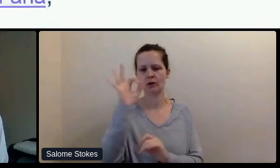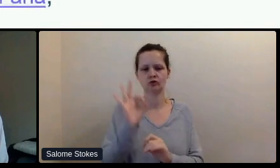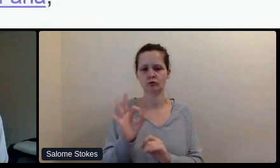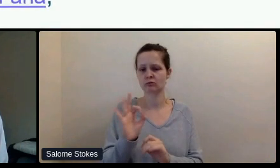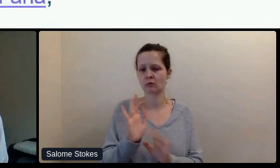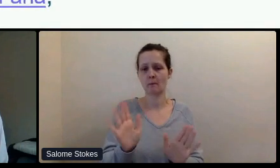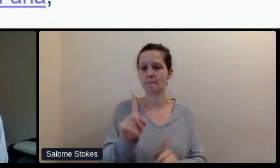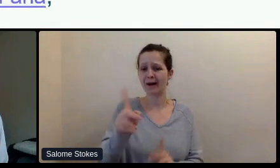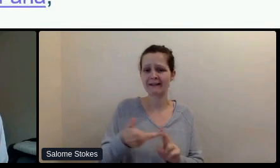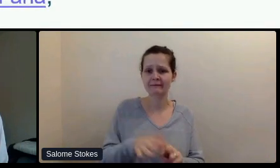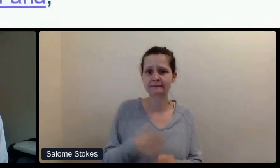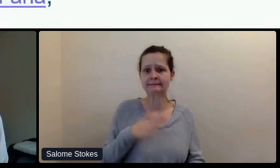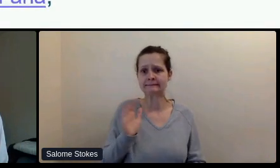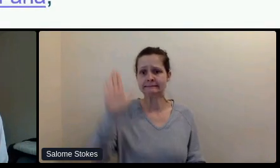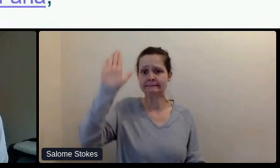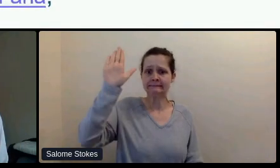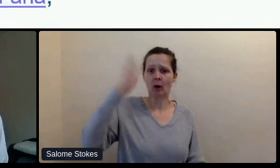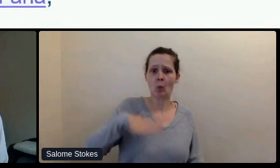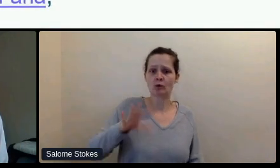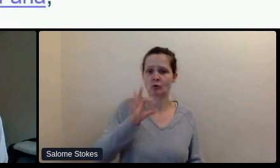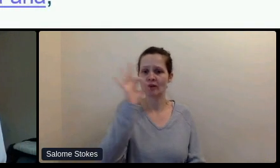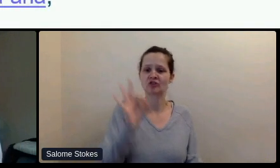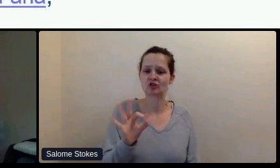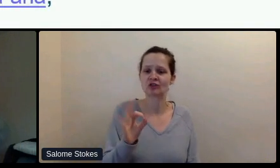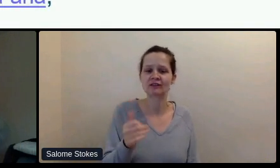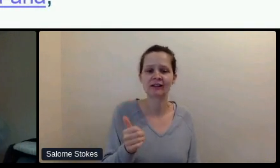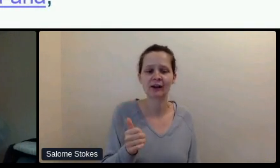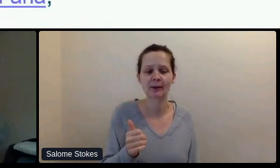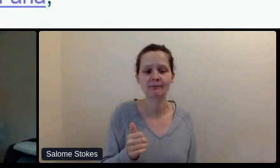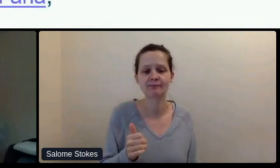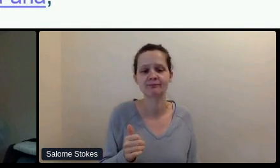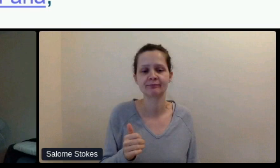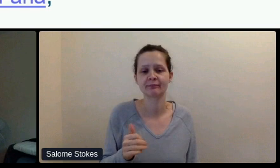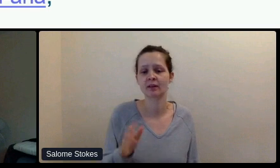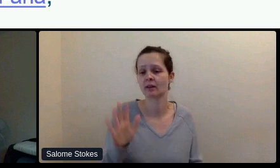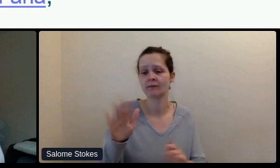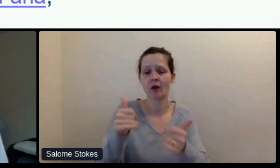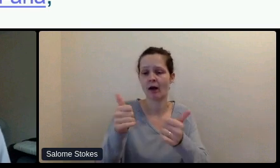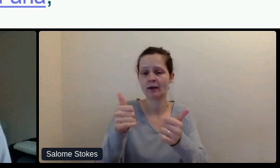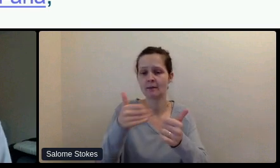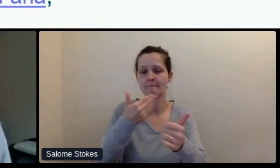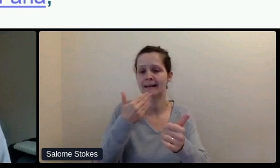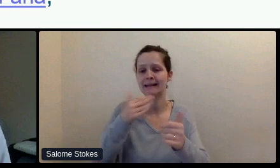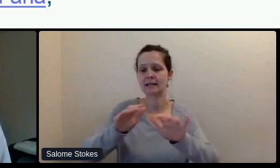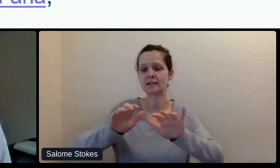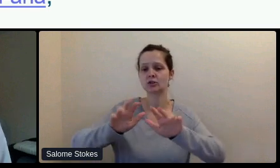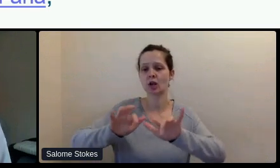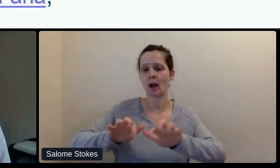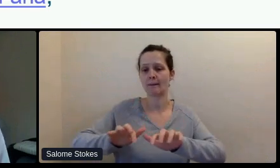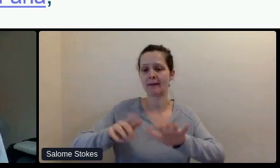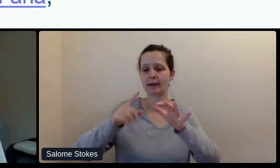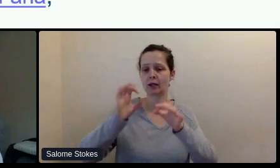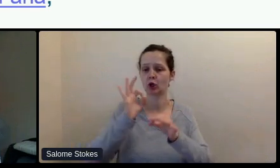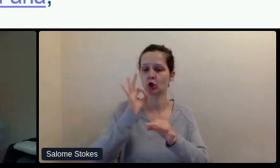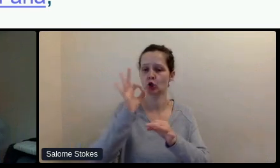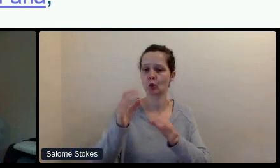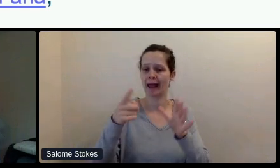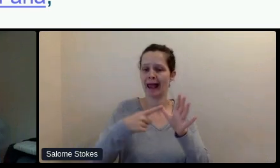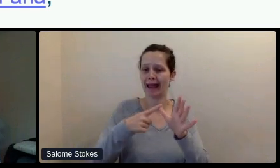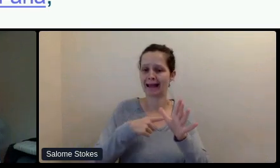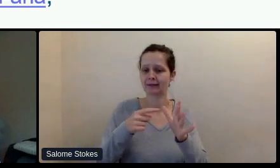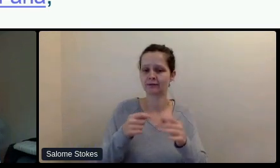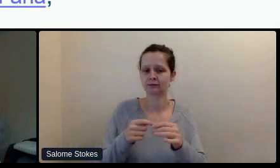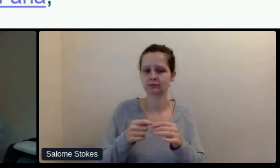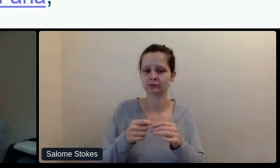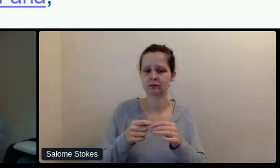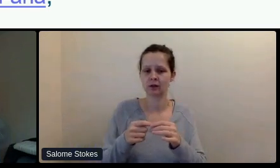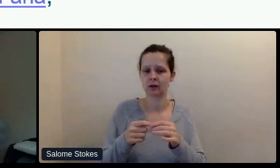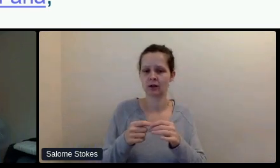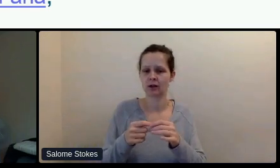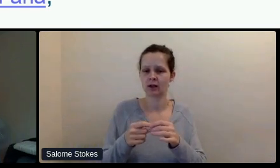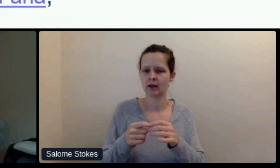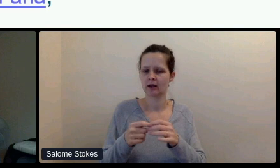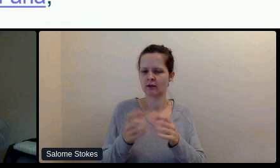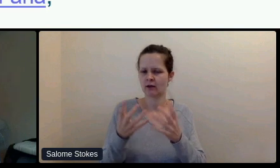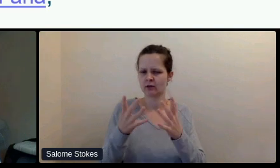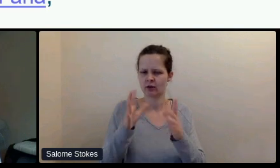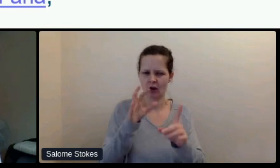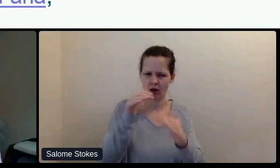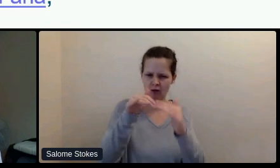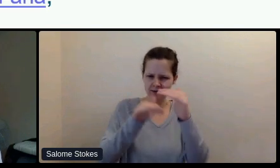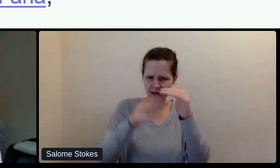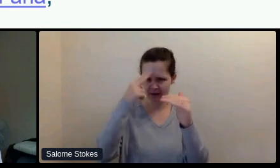a burning question for Nick, please feel free to pop it in the Q&A under Slido on the right